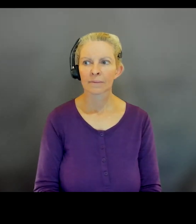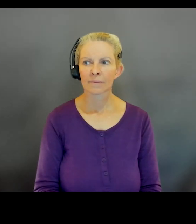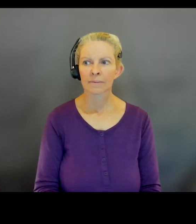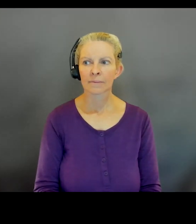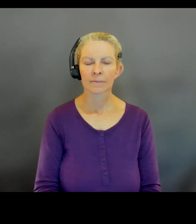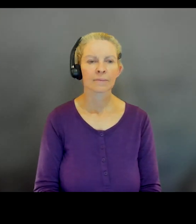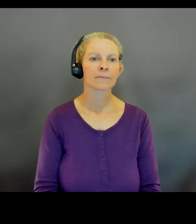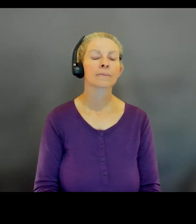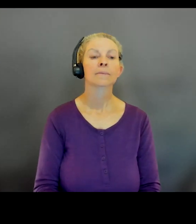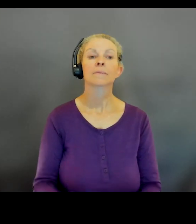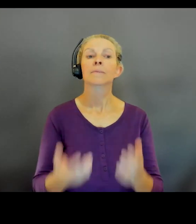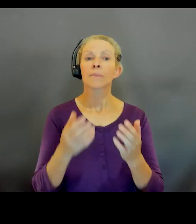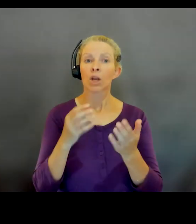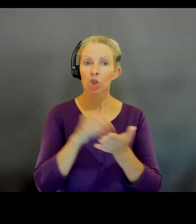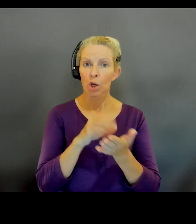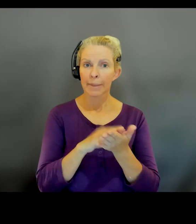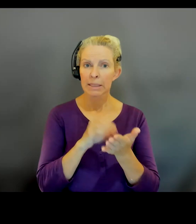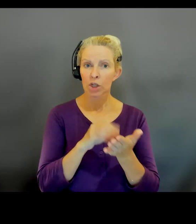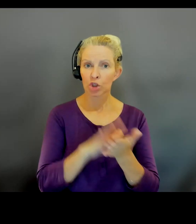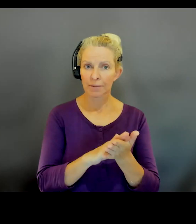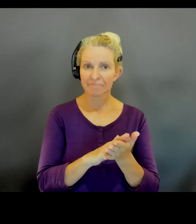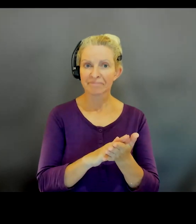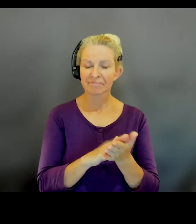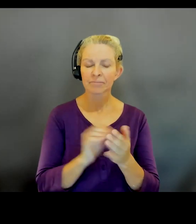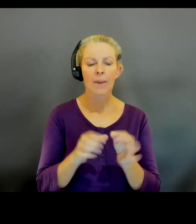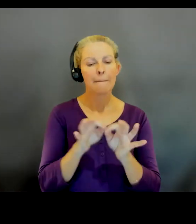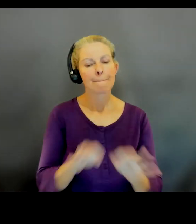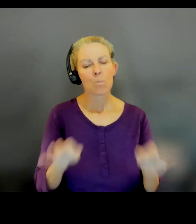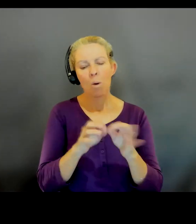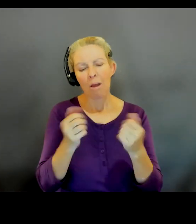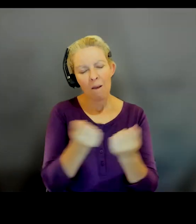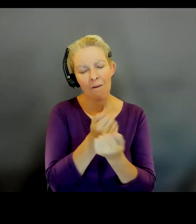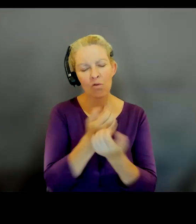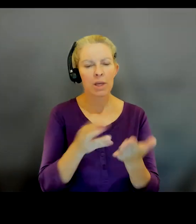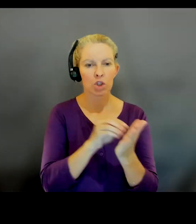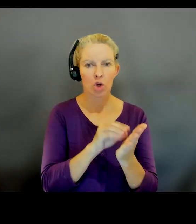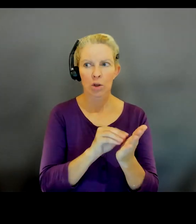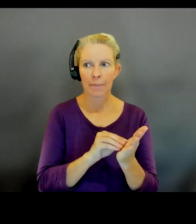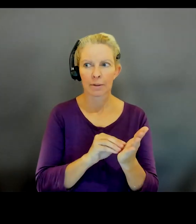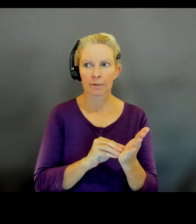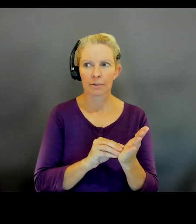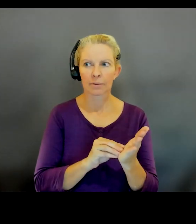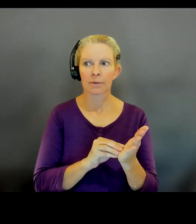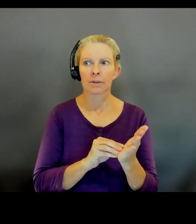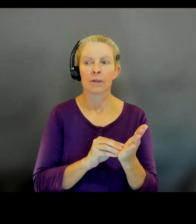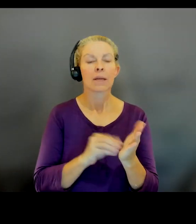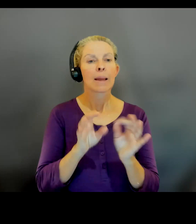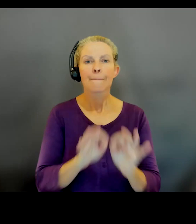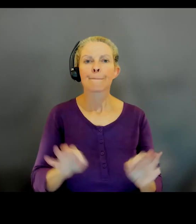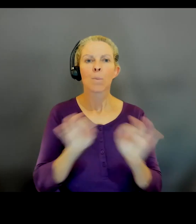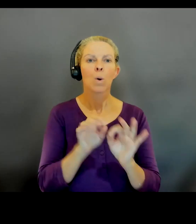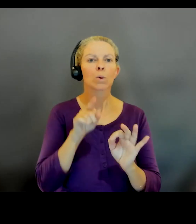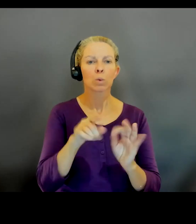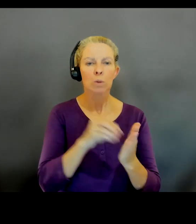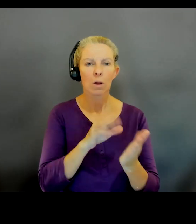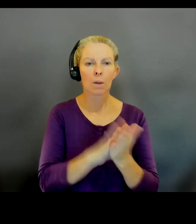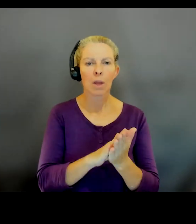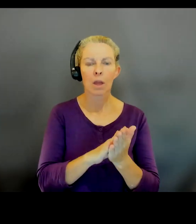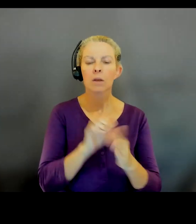are recording everything or documenting everything that your team does to make its work accessible